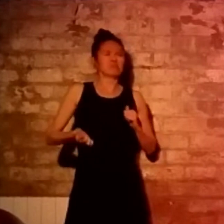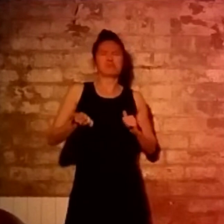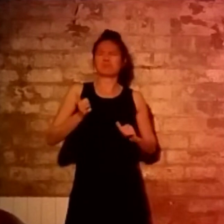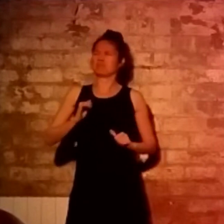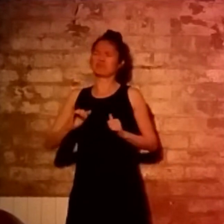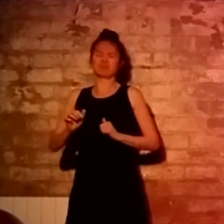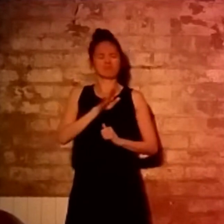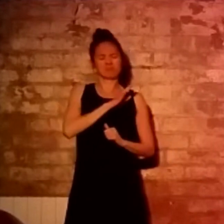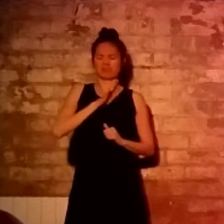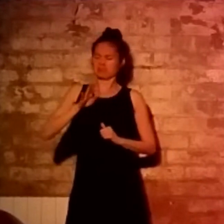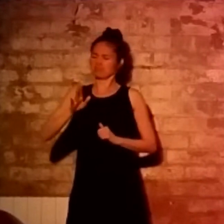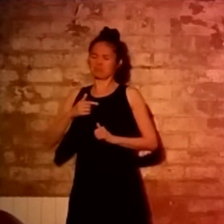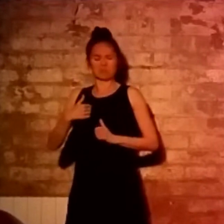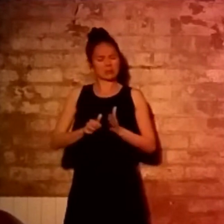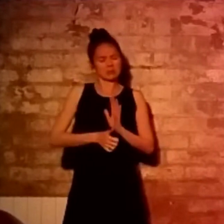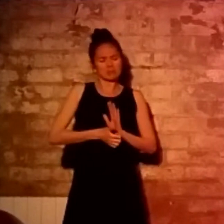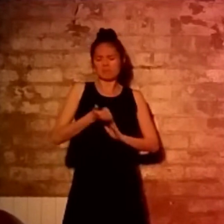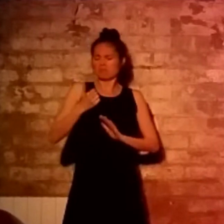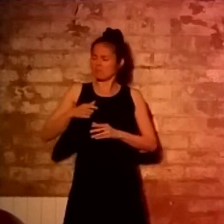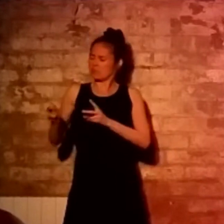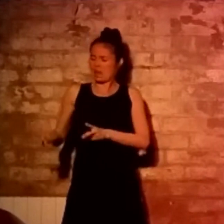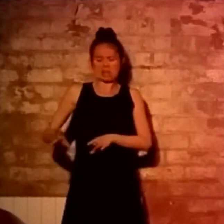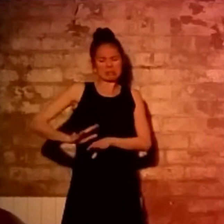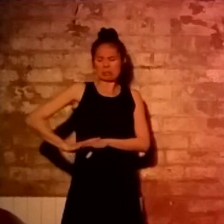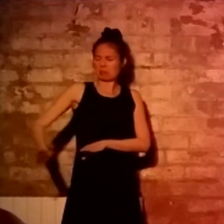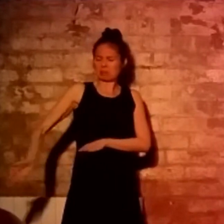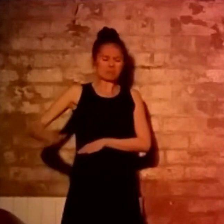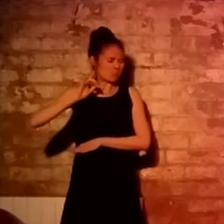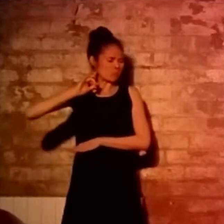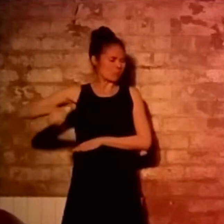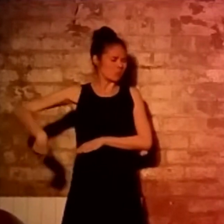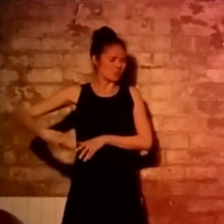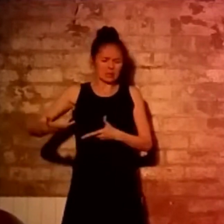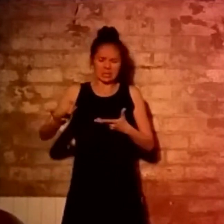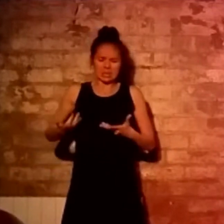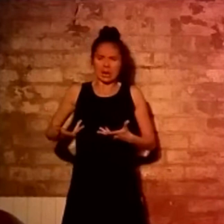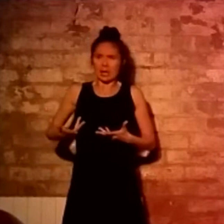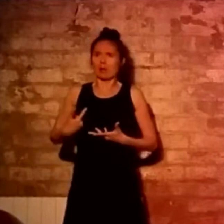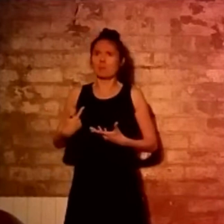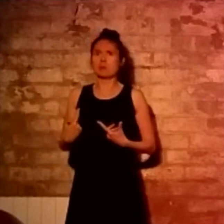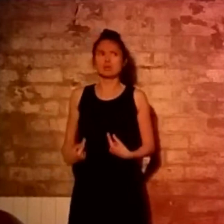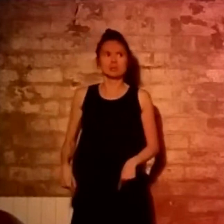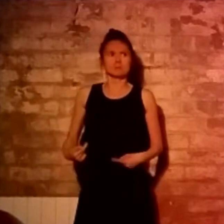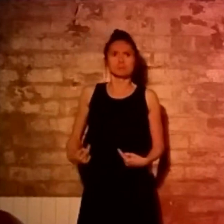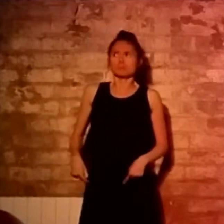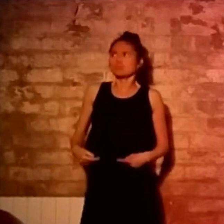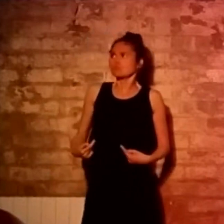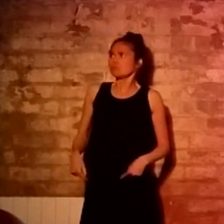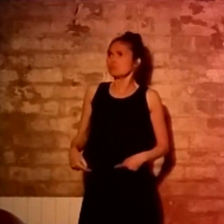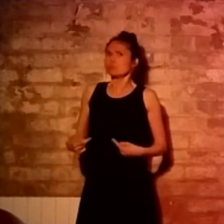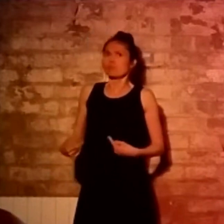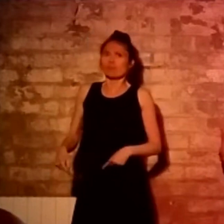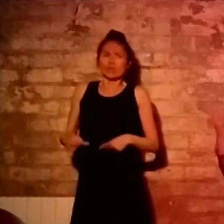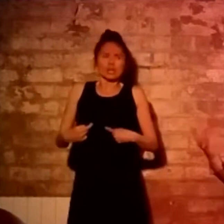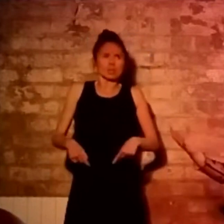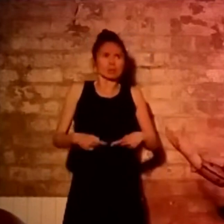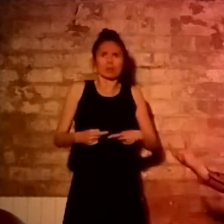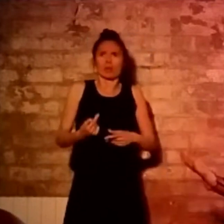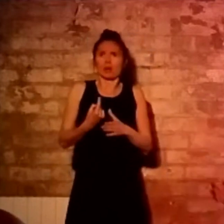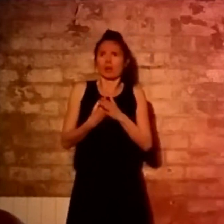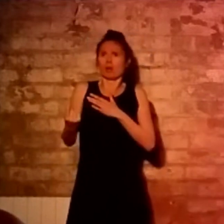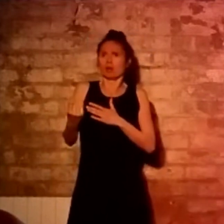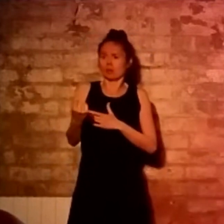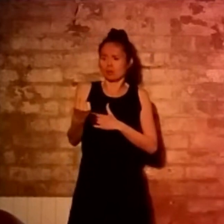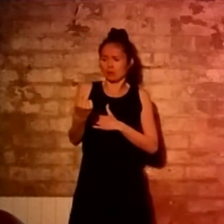No more, hence perches the most afeared Greek now under the firmament and how in solitude he is rendered.